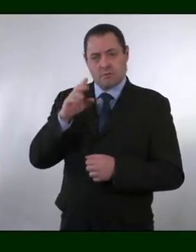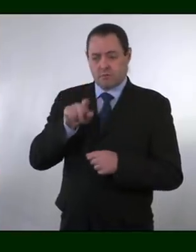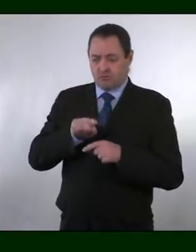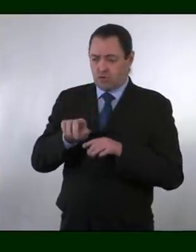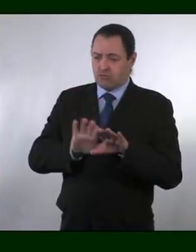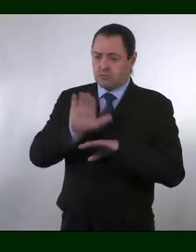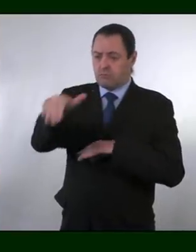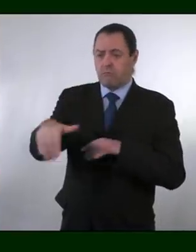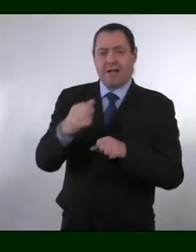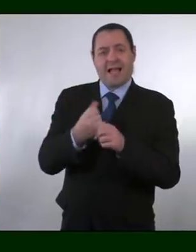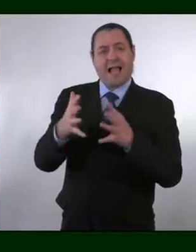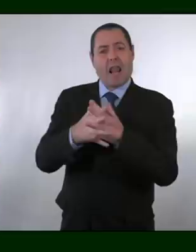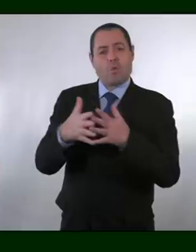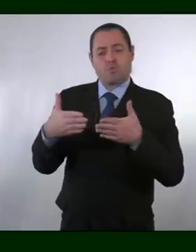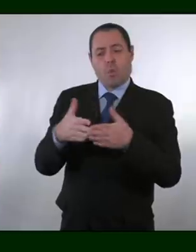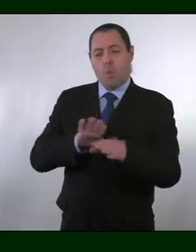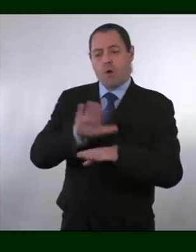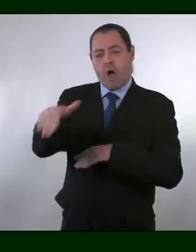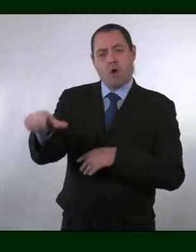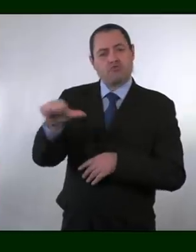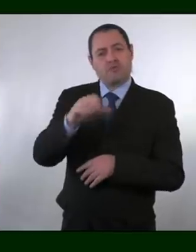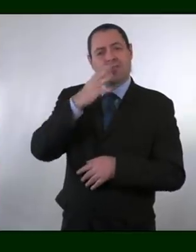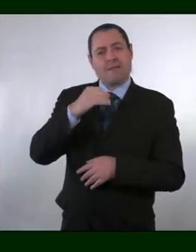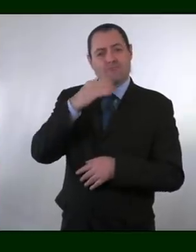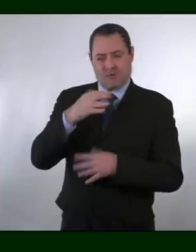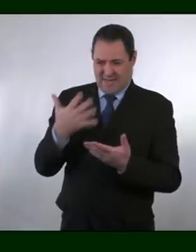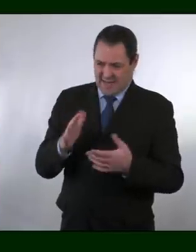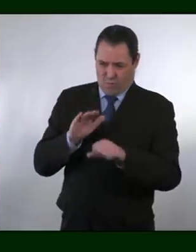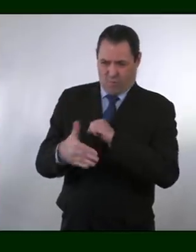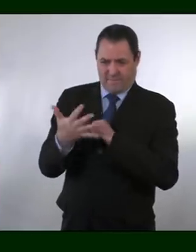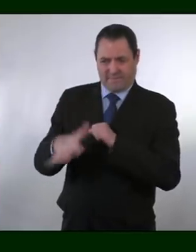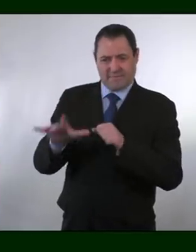was meant to be only a temporary structure but has been there for 50 years. The Prime Minister has